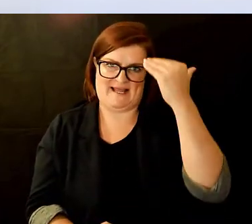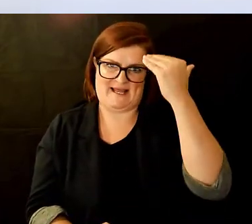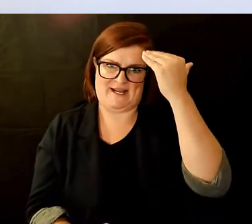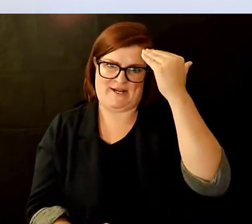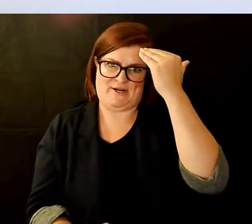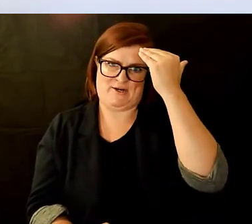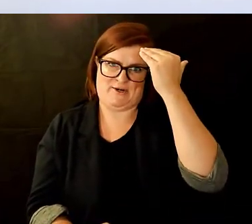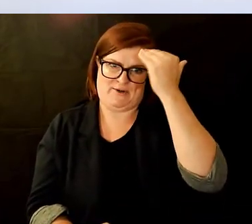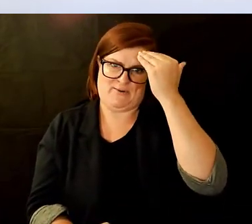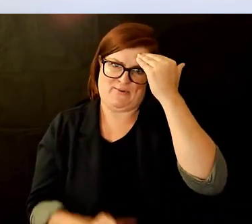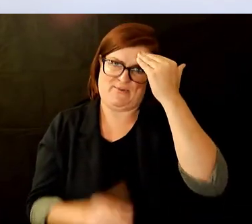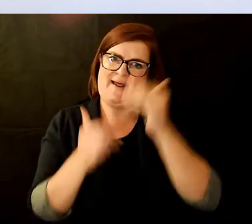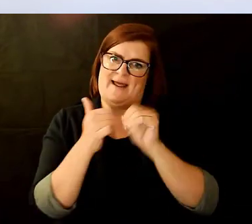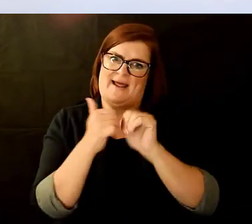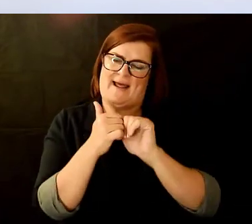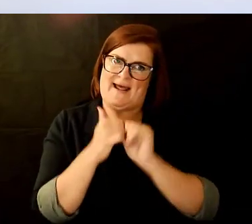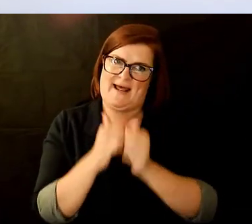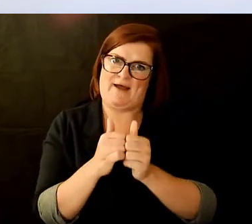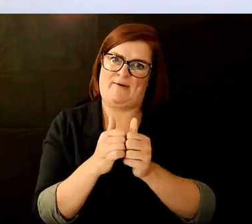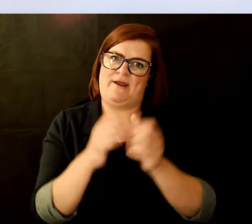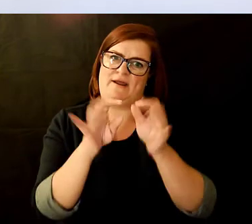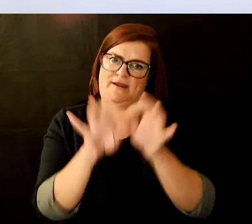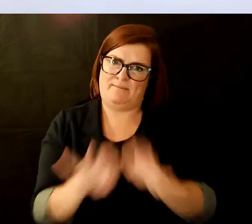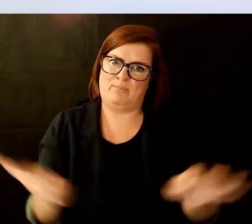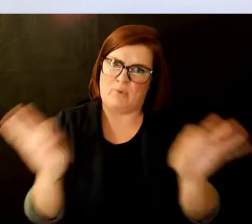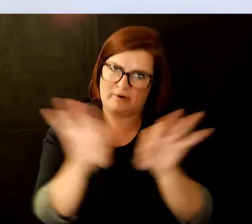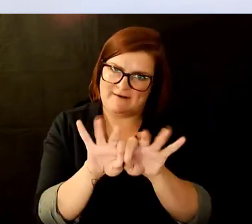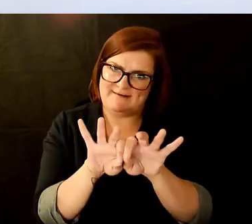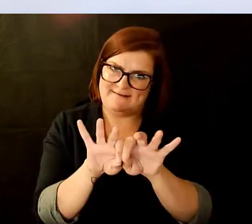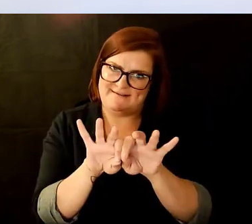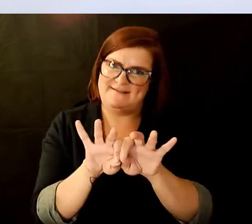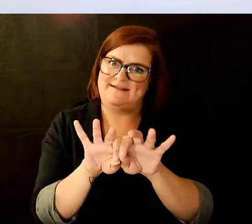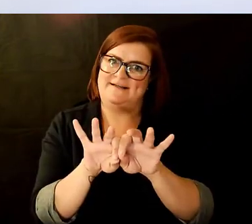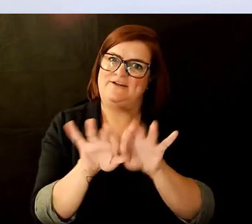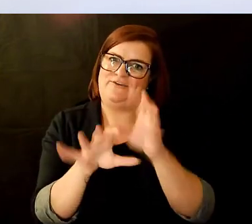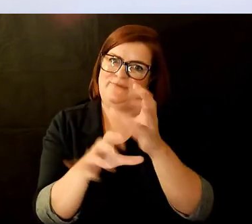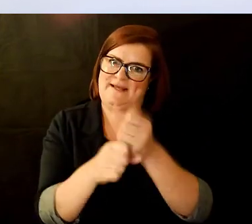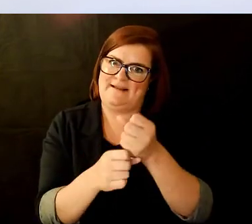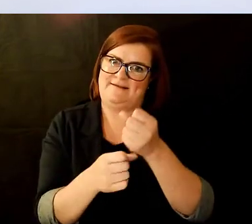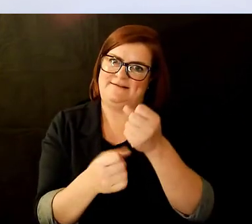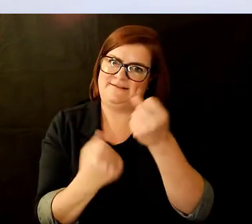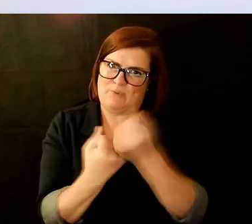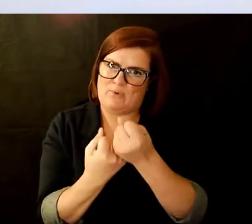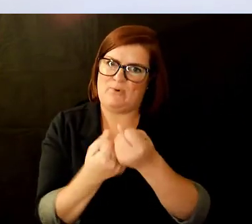is to get the support needed to deal with mental health issues.